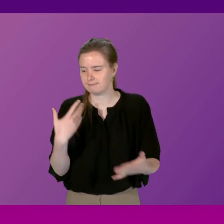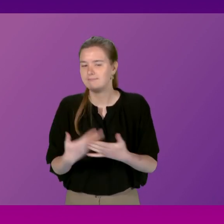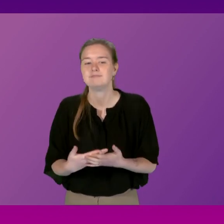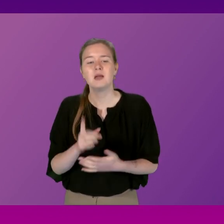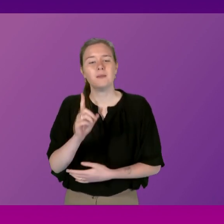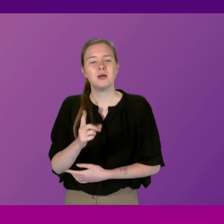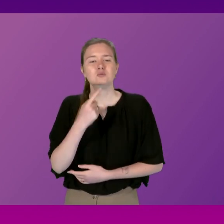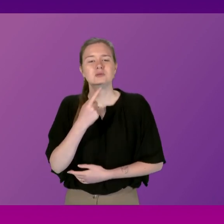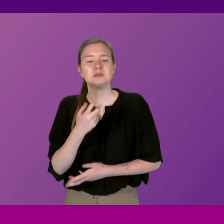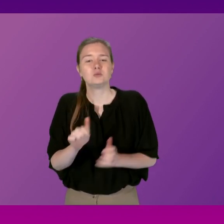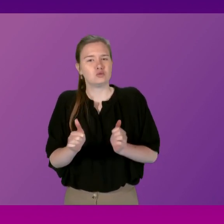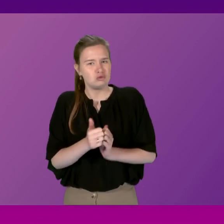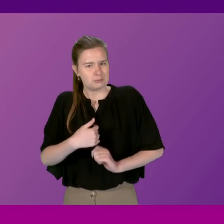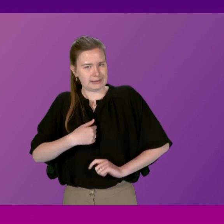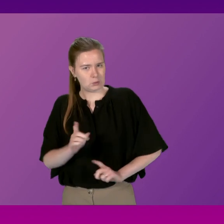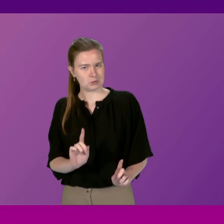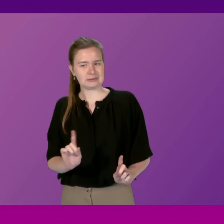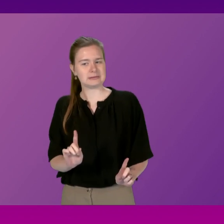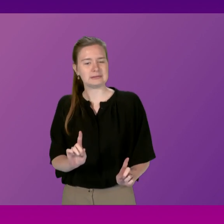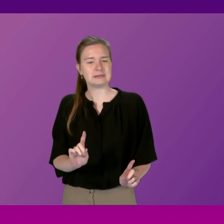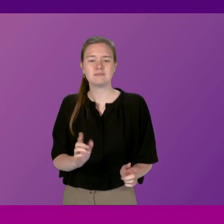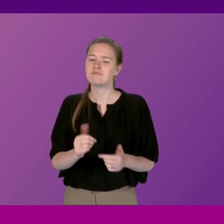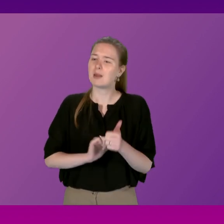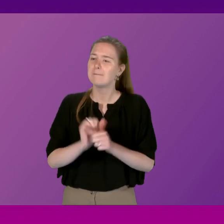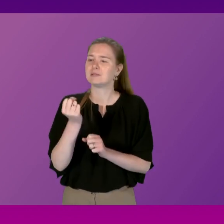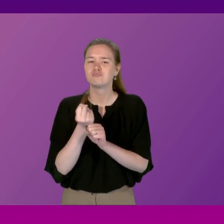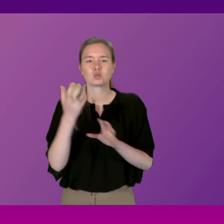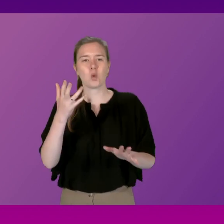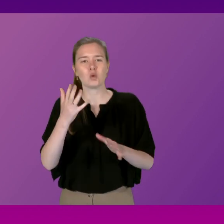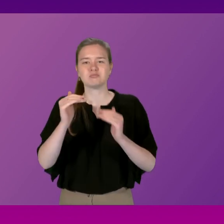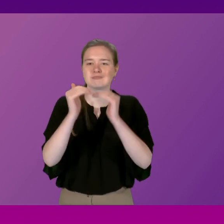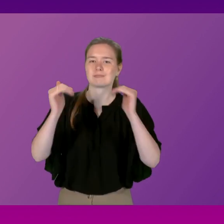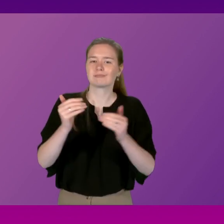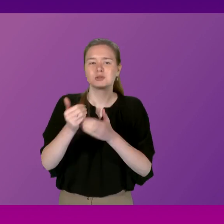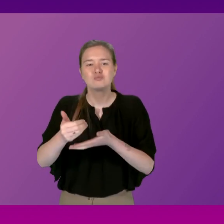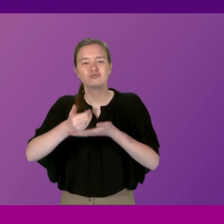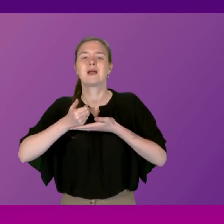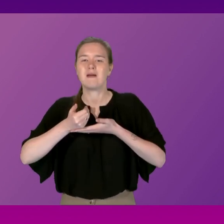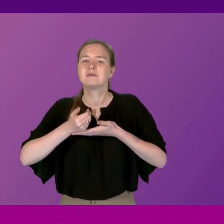Does she agree that the gold standard for protecting the rights of people with disabilities